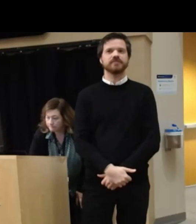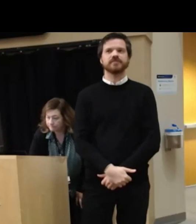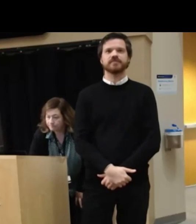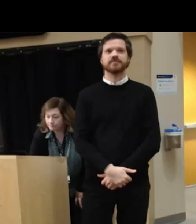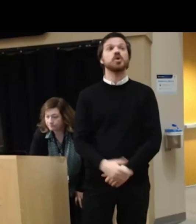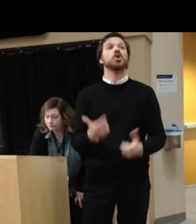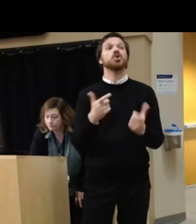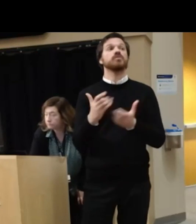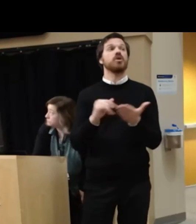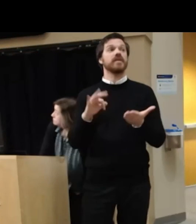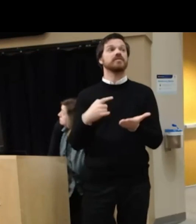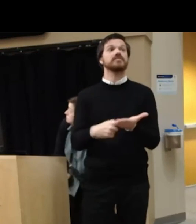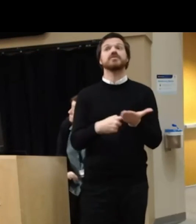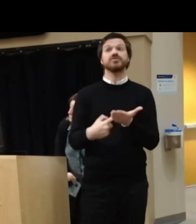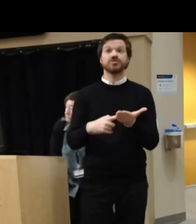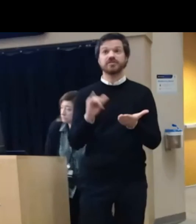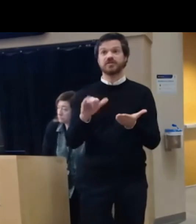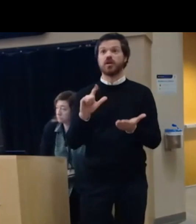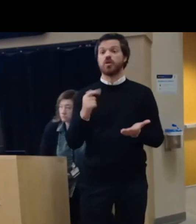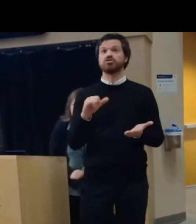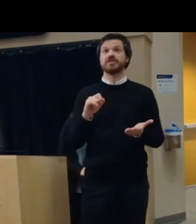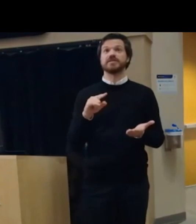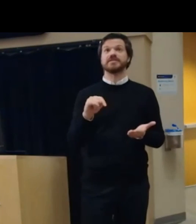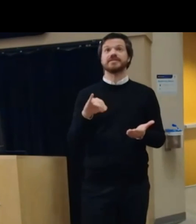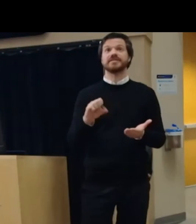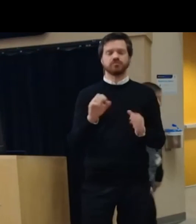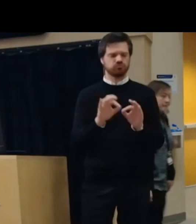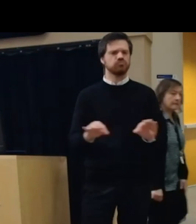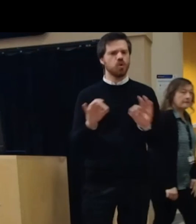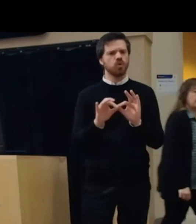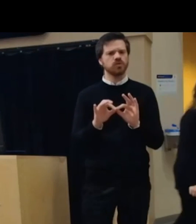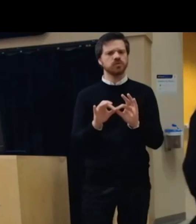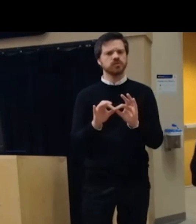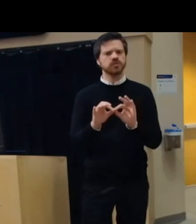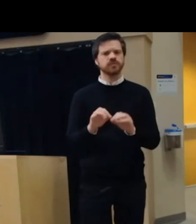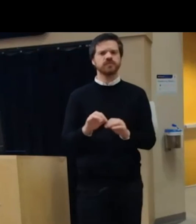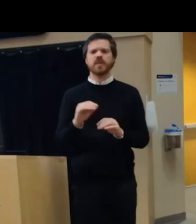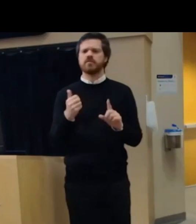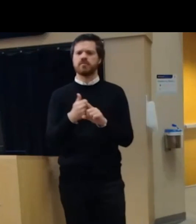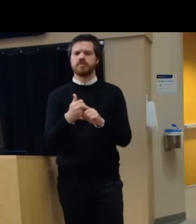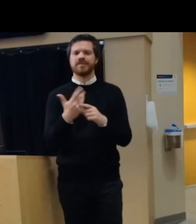discussion that that the logistics of that is so important um and it's it's really an inclusivity